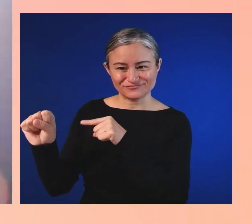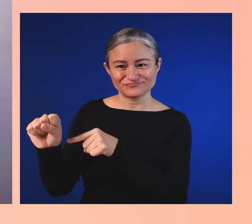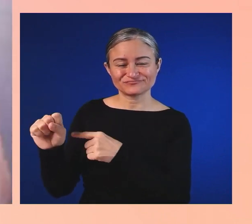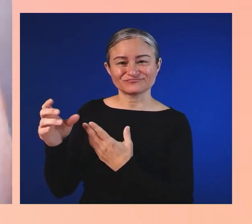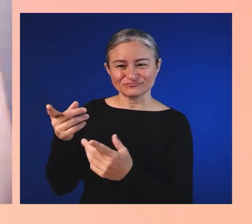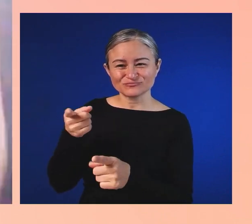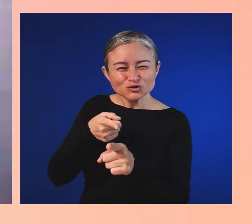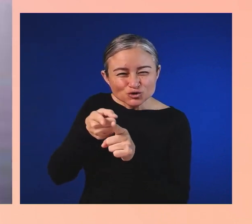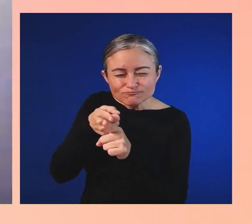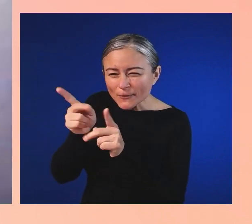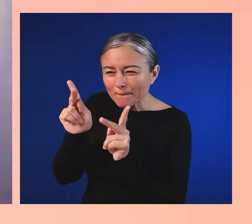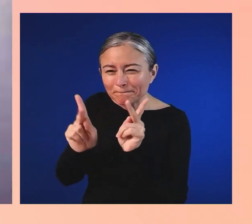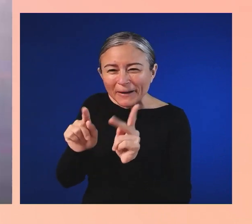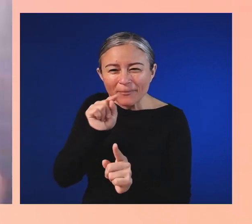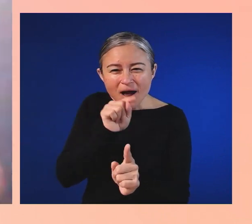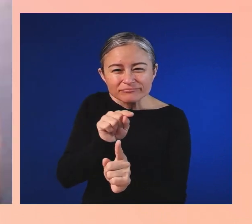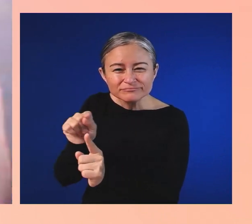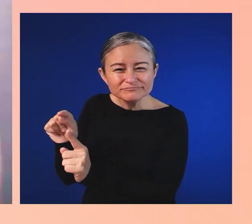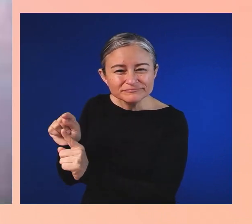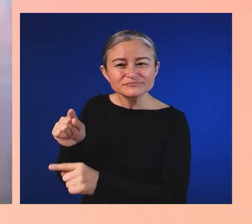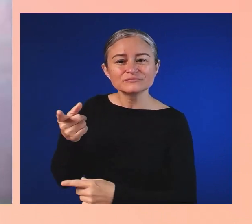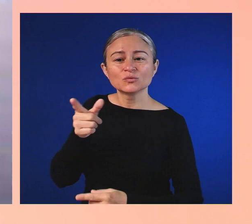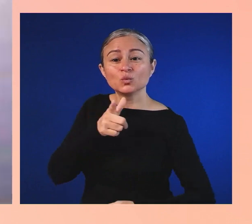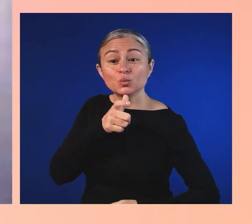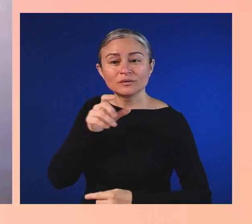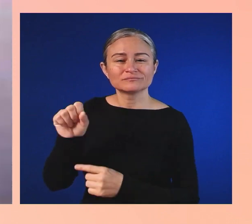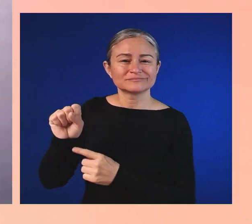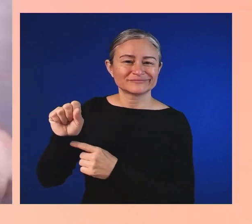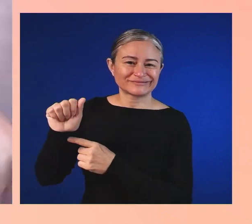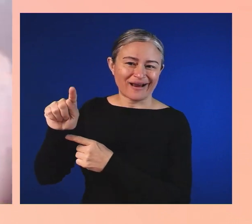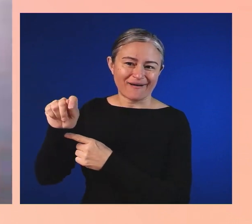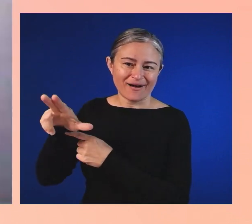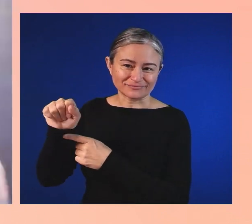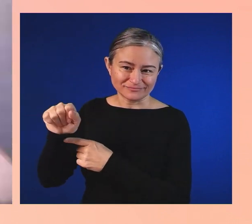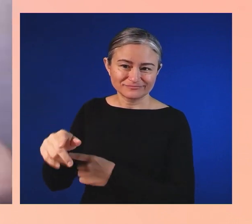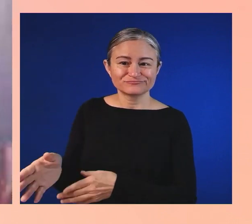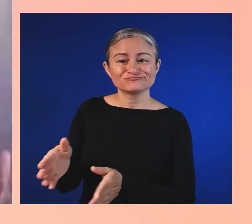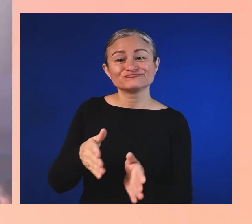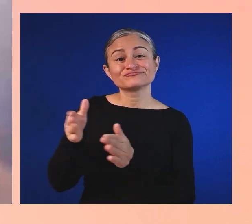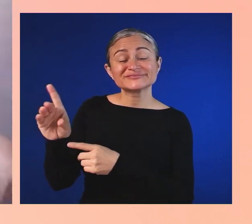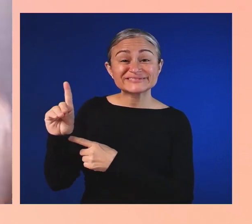and certain disability, certain sexual orientations,